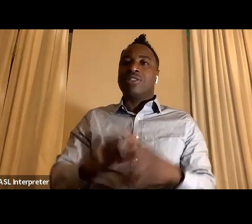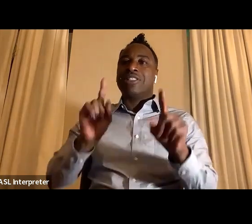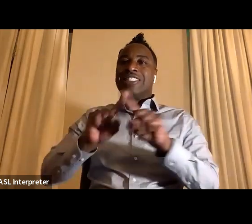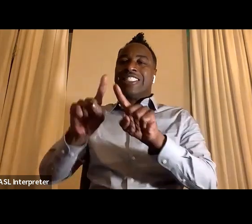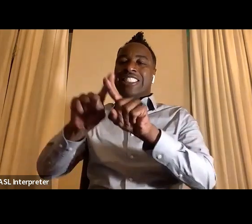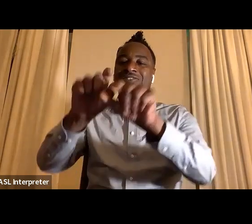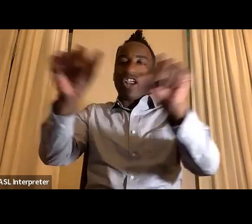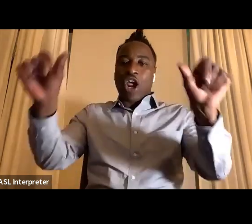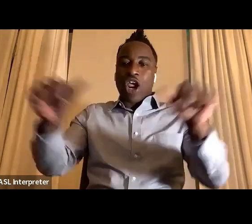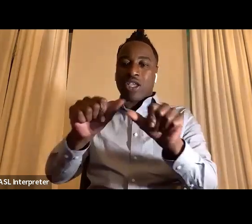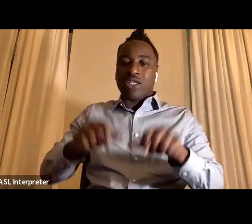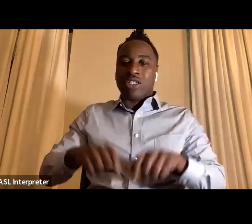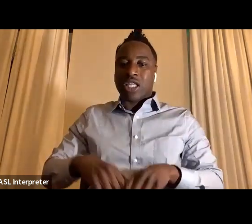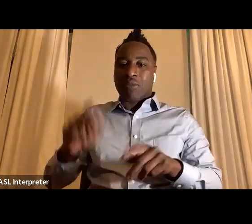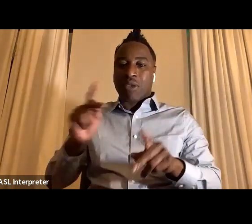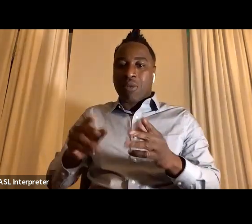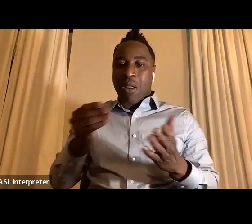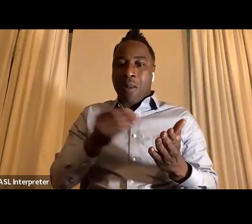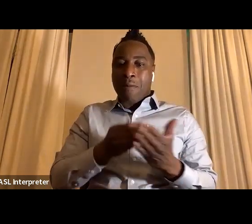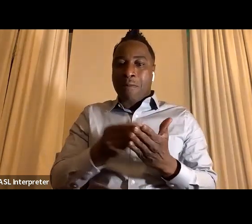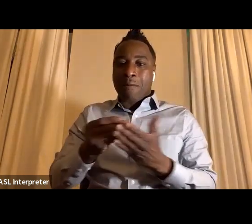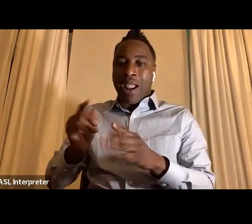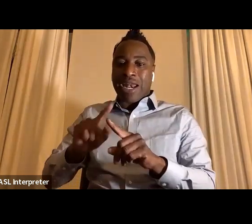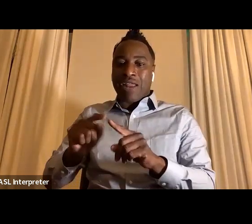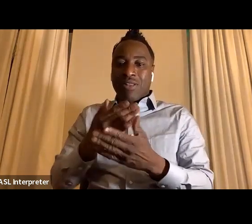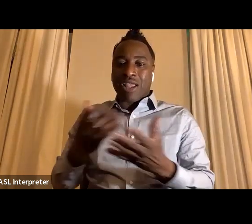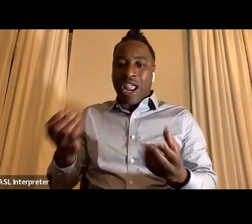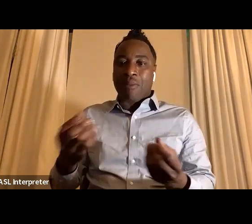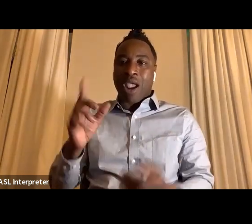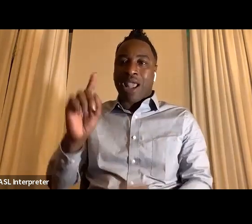different stuff and like how much they tip or how much they don't tip or